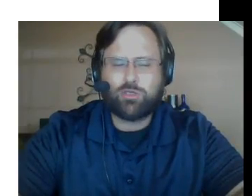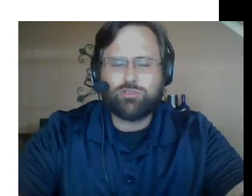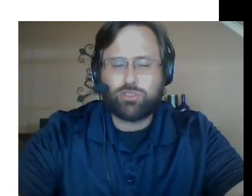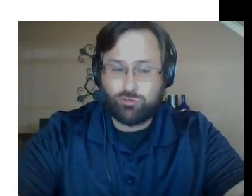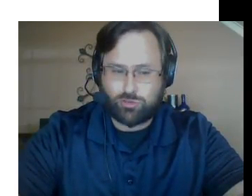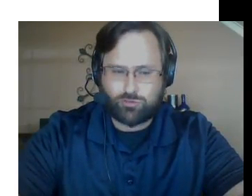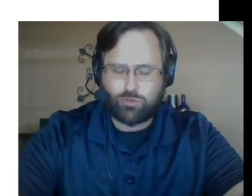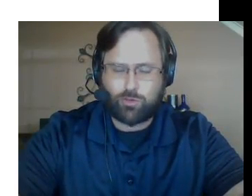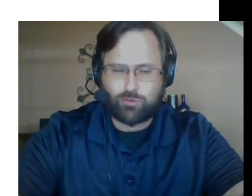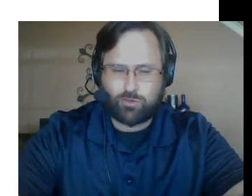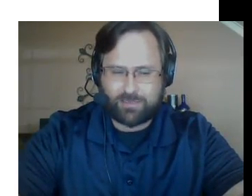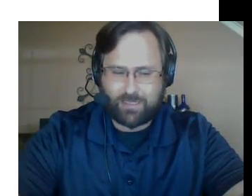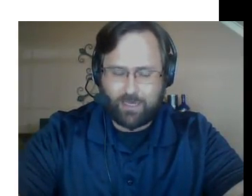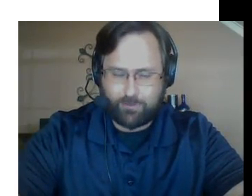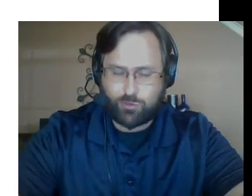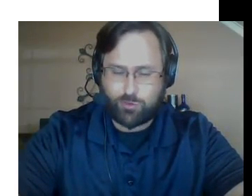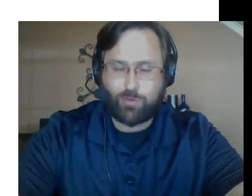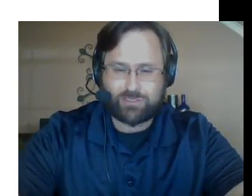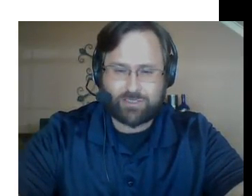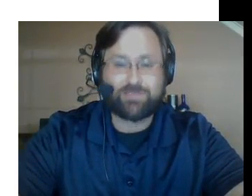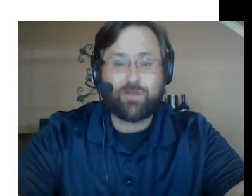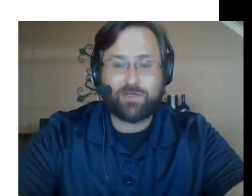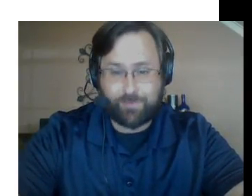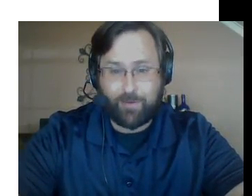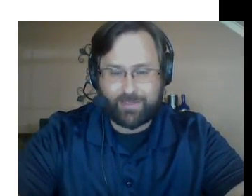so you should use those rhetorical as a rhetorical questions very sparingly